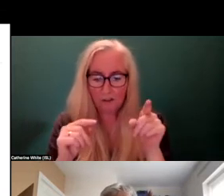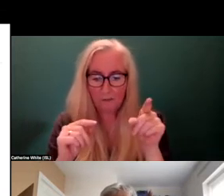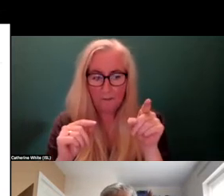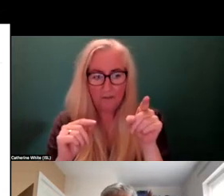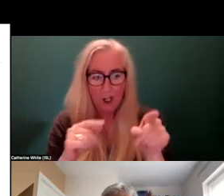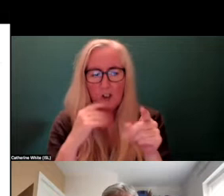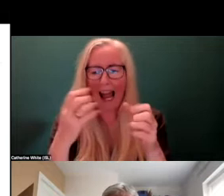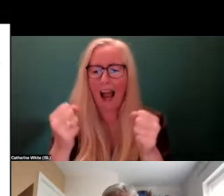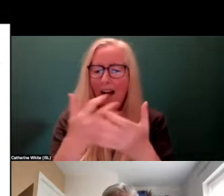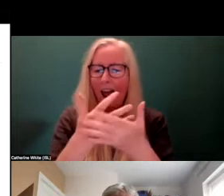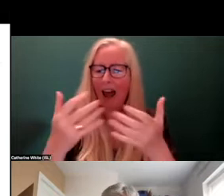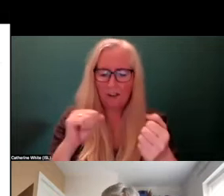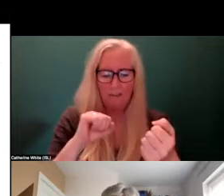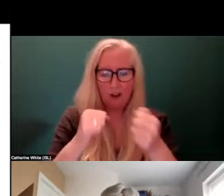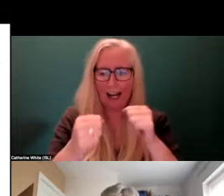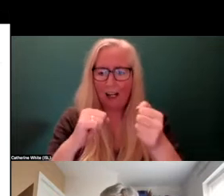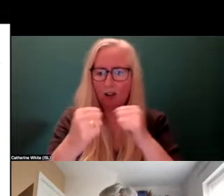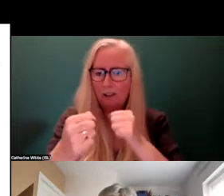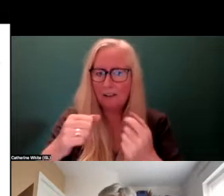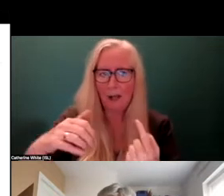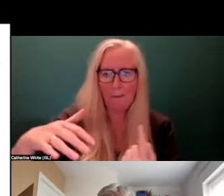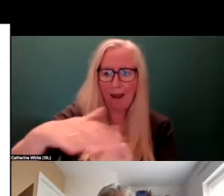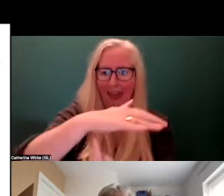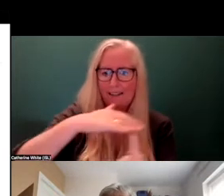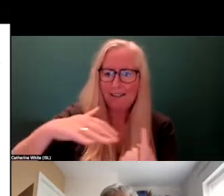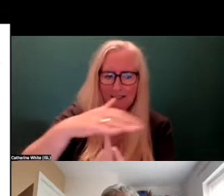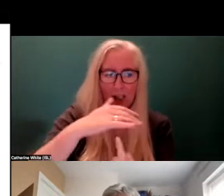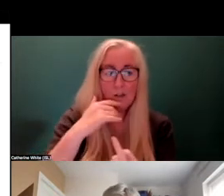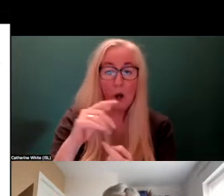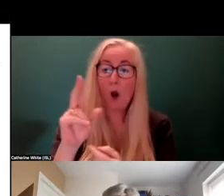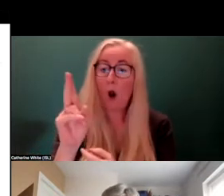I suppose, along with demographic change, which is a big part of our discussion today.